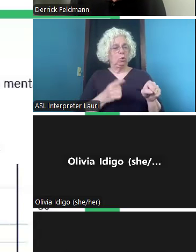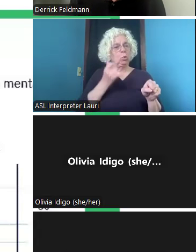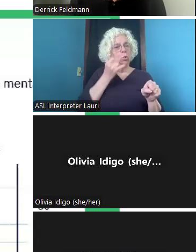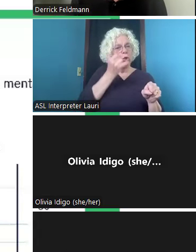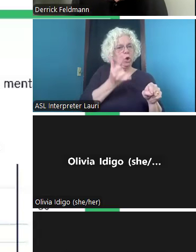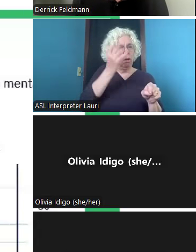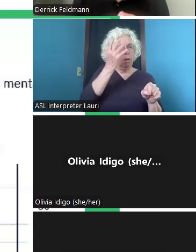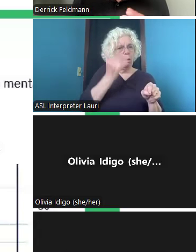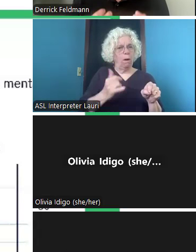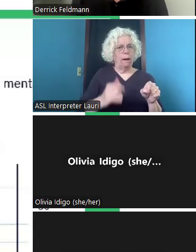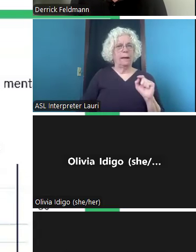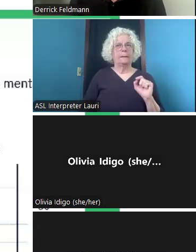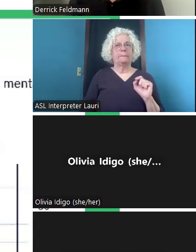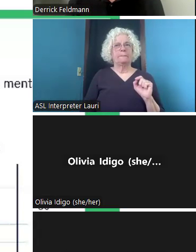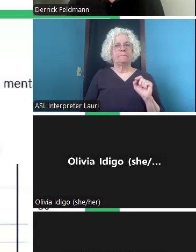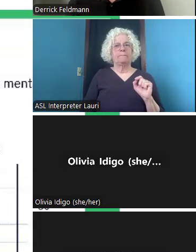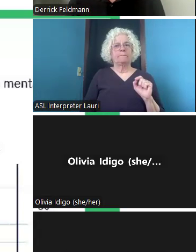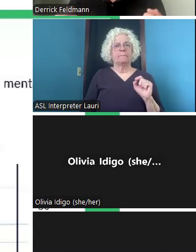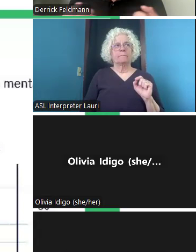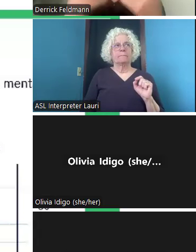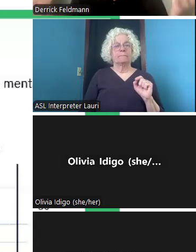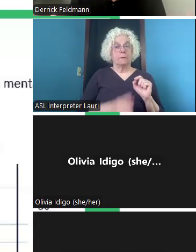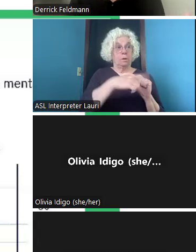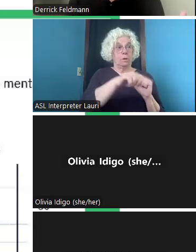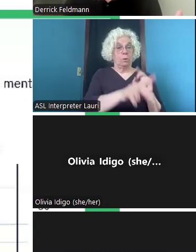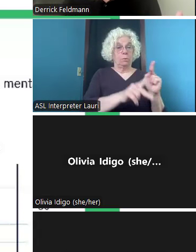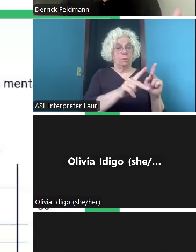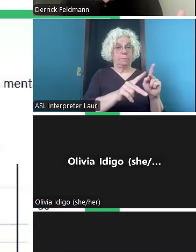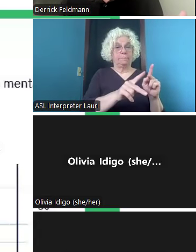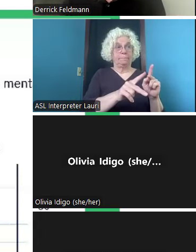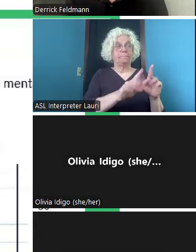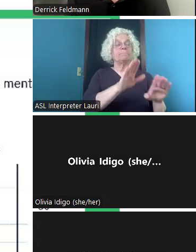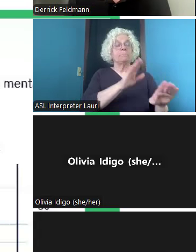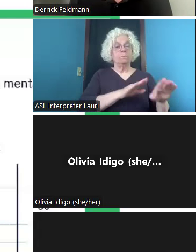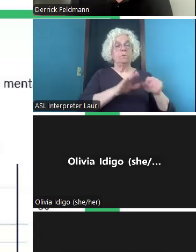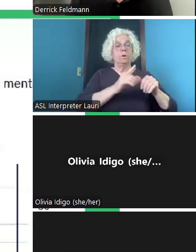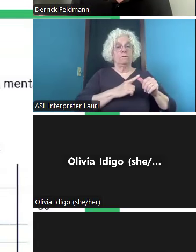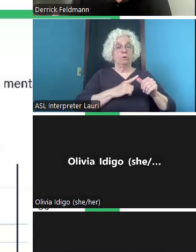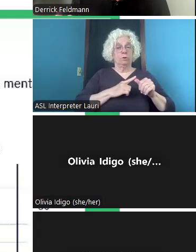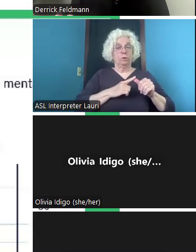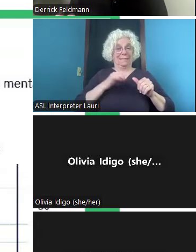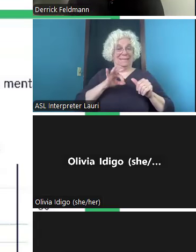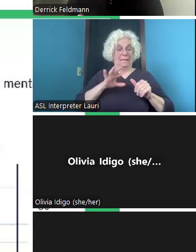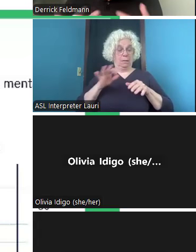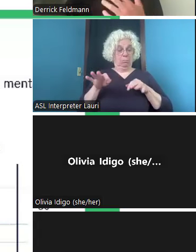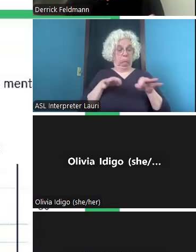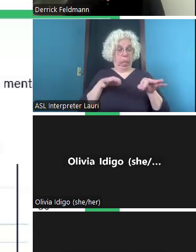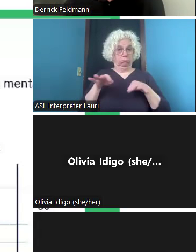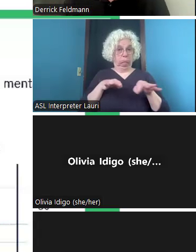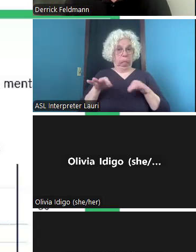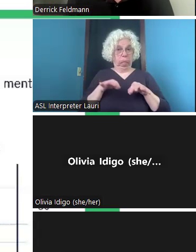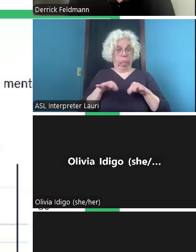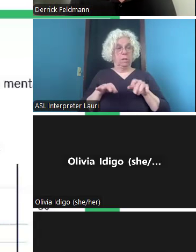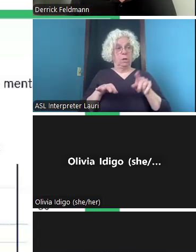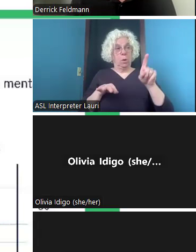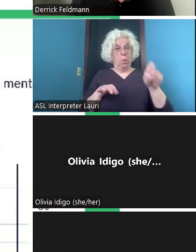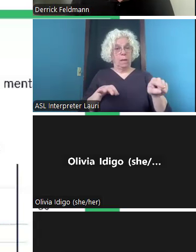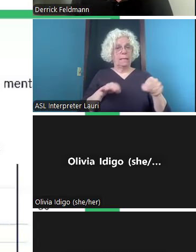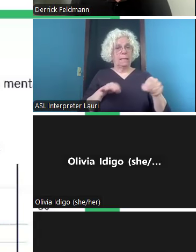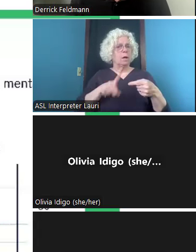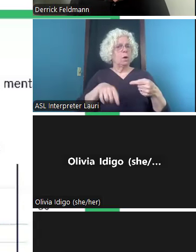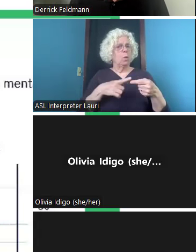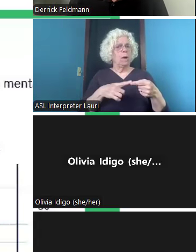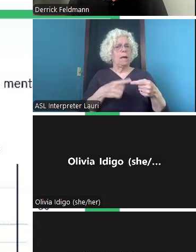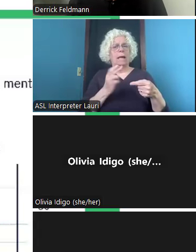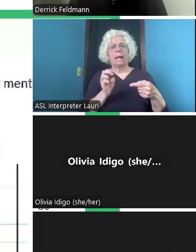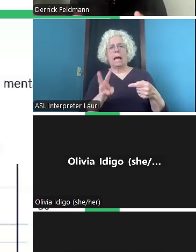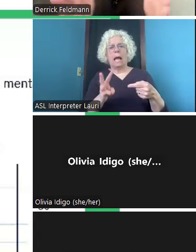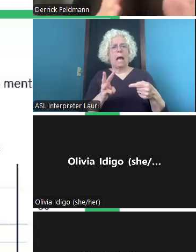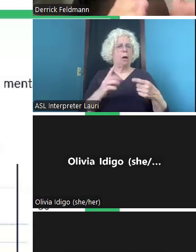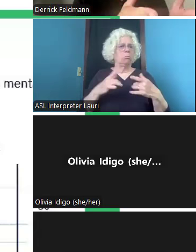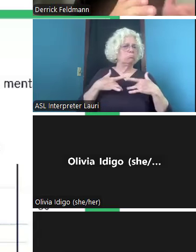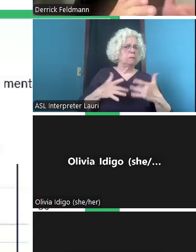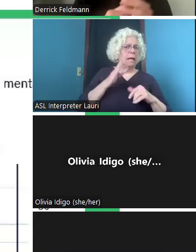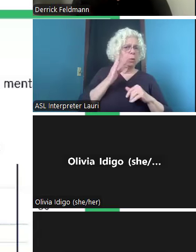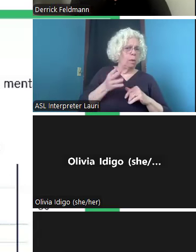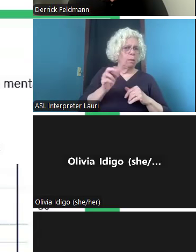Right? So we wanted to understand from individuals why after we started to describe 988 when and how and likely they would call overall.